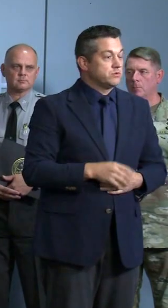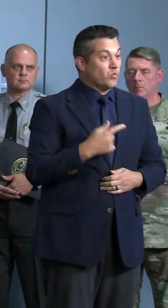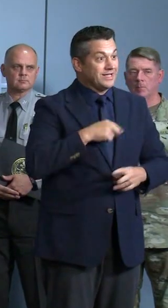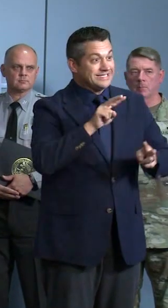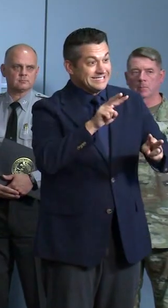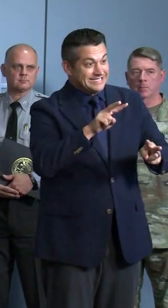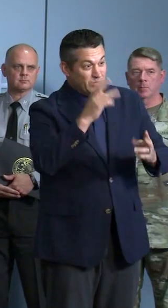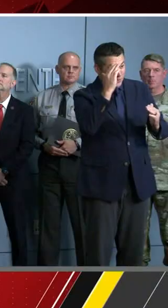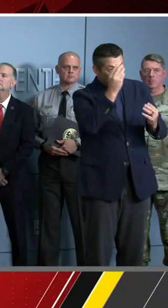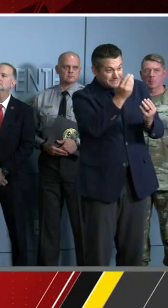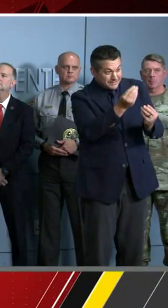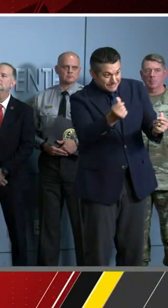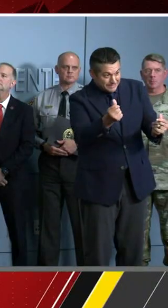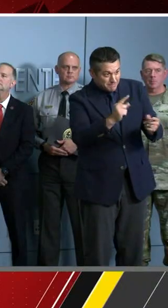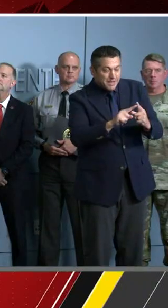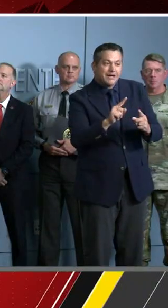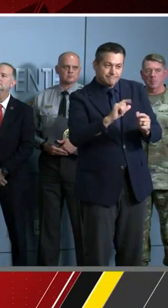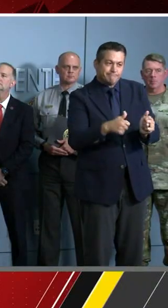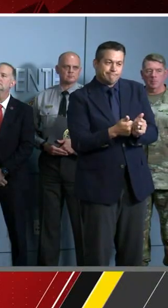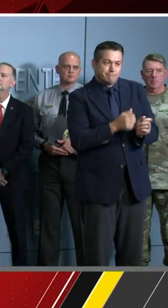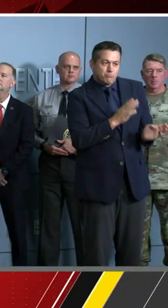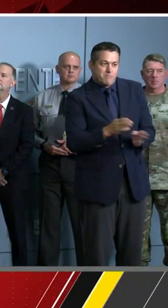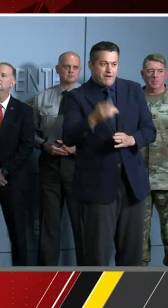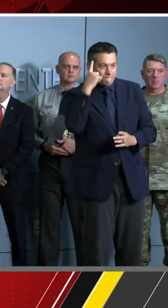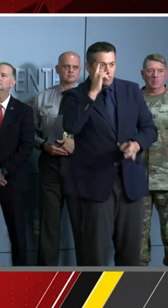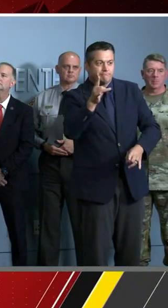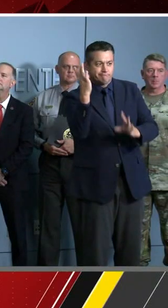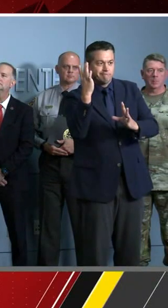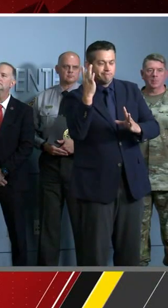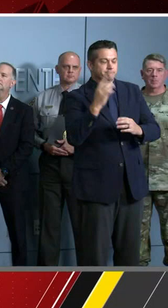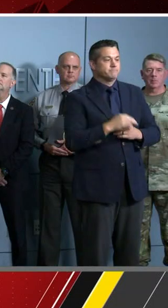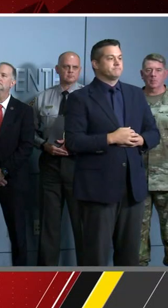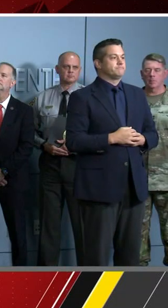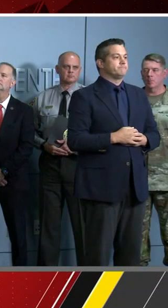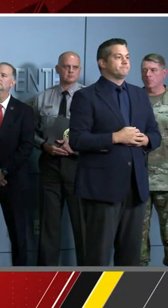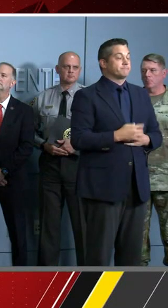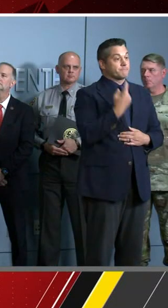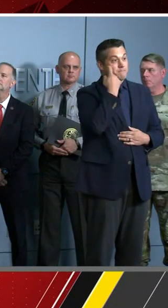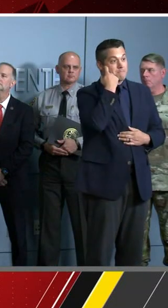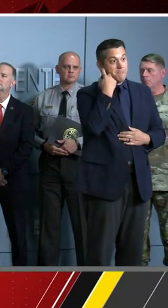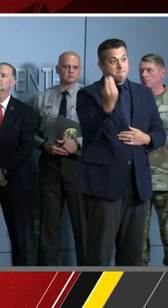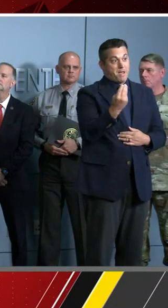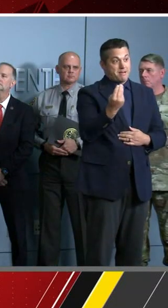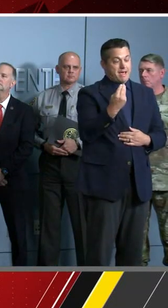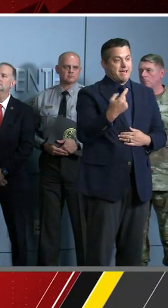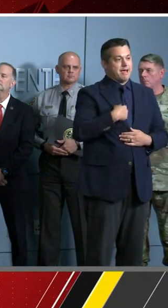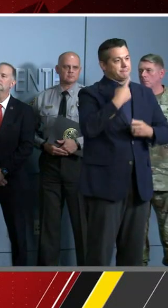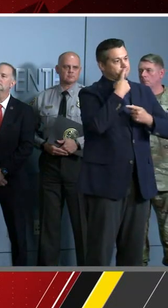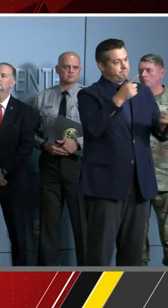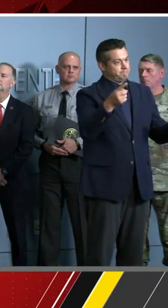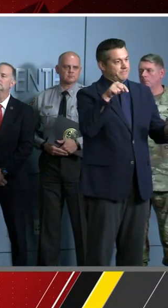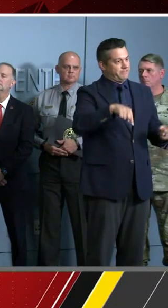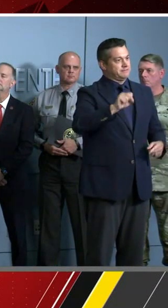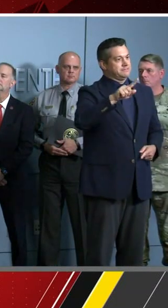the worst. On Monday, I declared